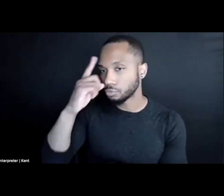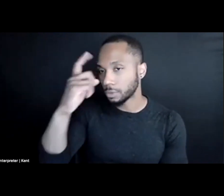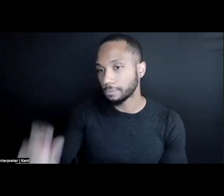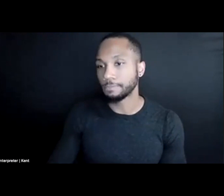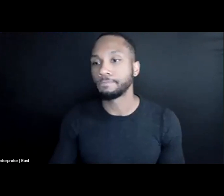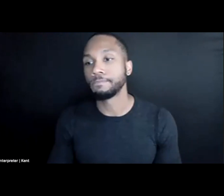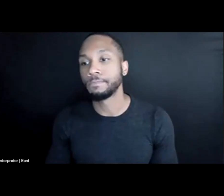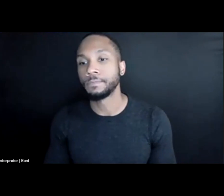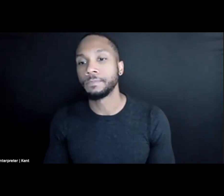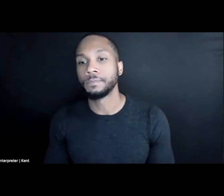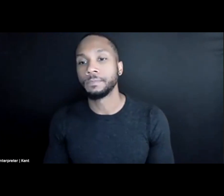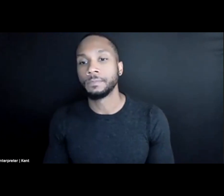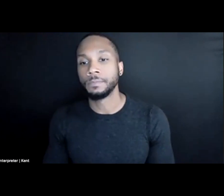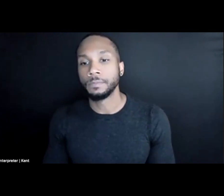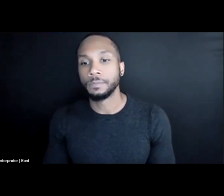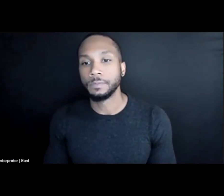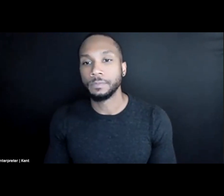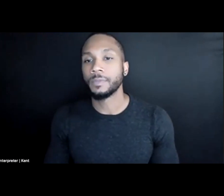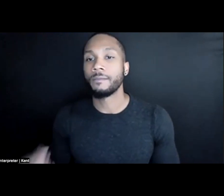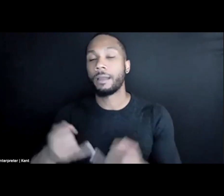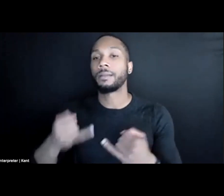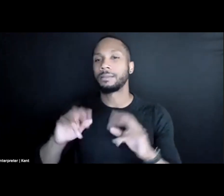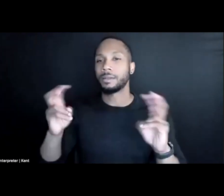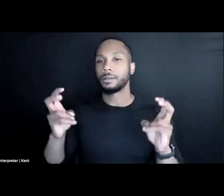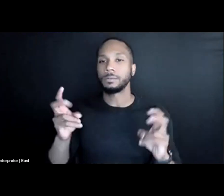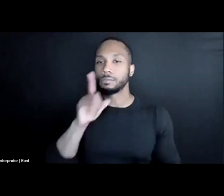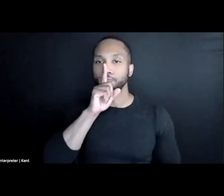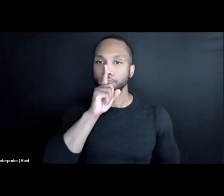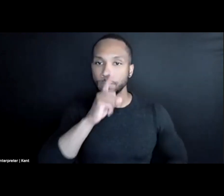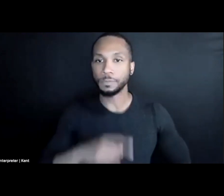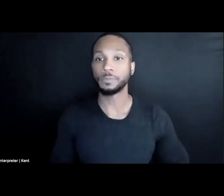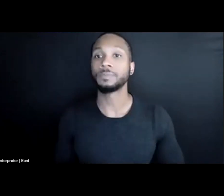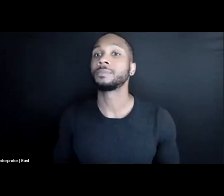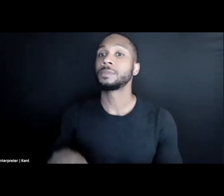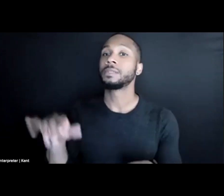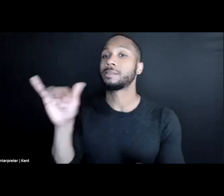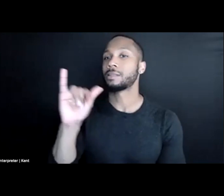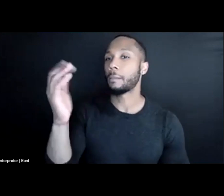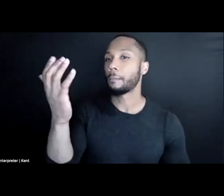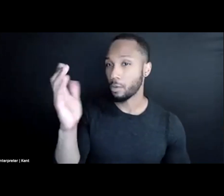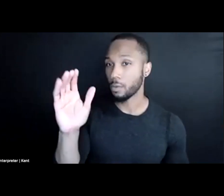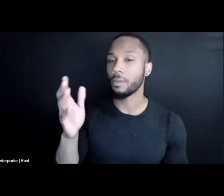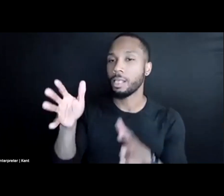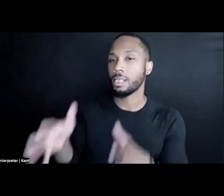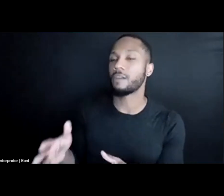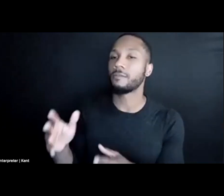And finally, another untitled poem. In the same mirror where I left my mask and fingers